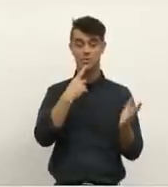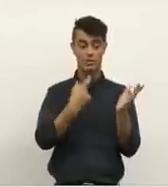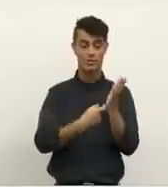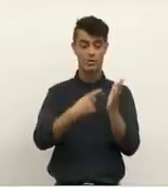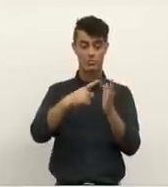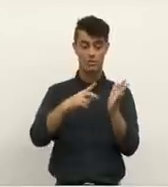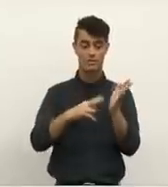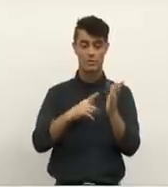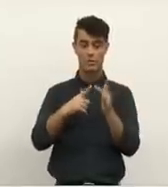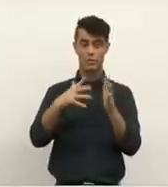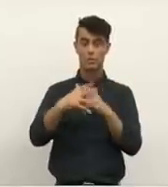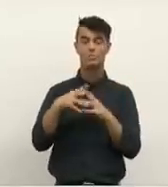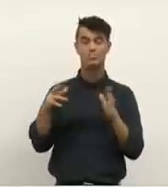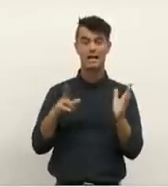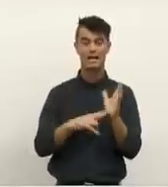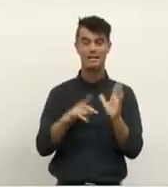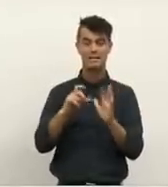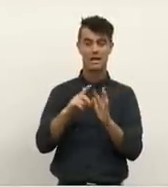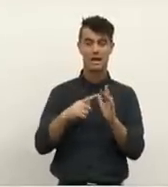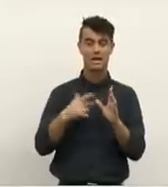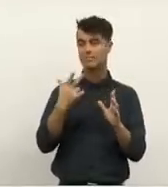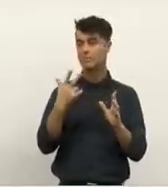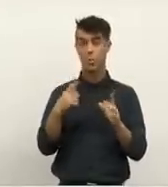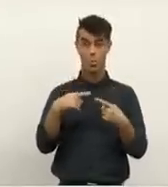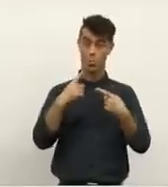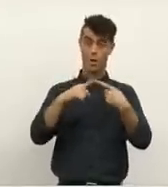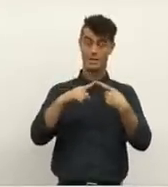One, which is just about if there's a change in your circumstances,